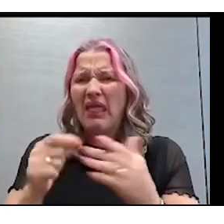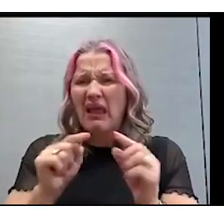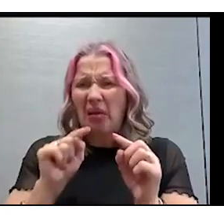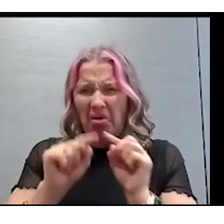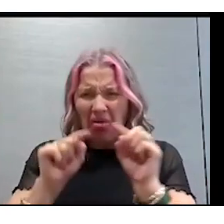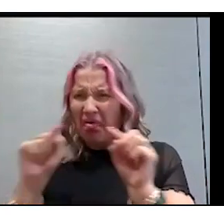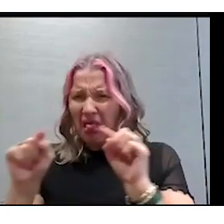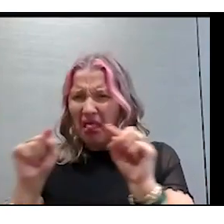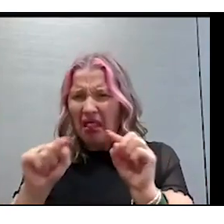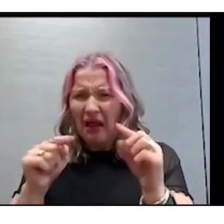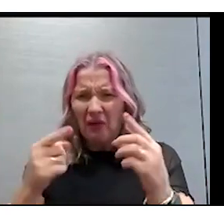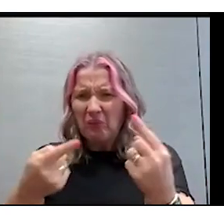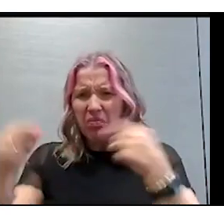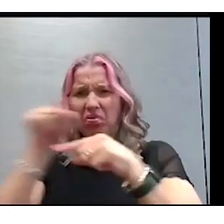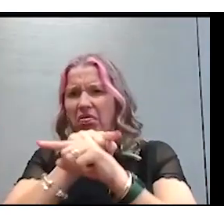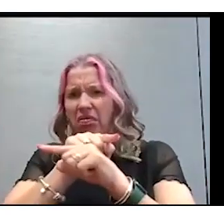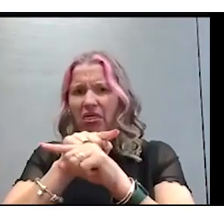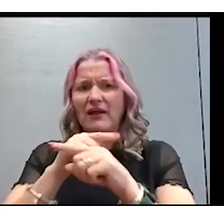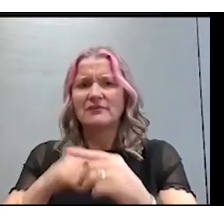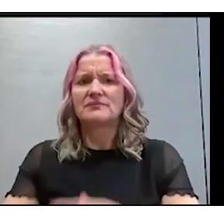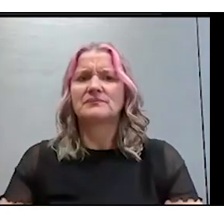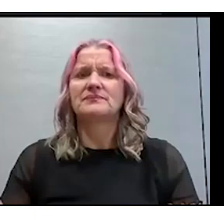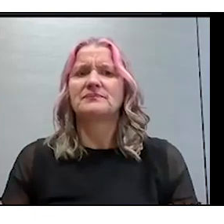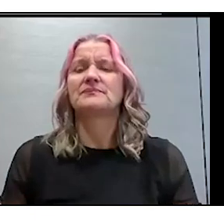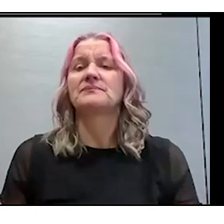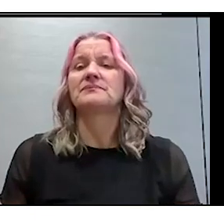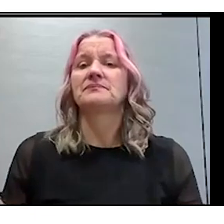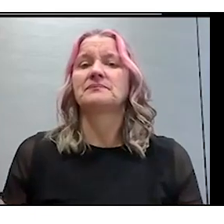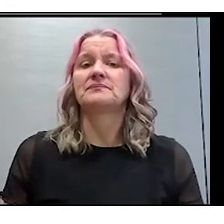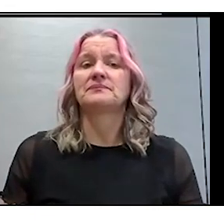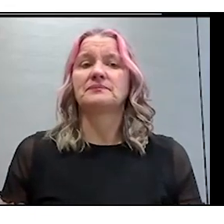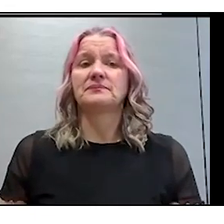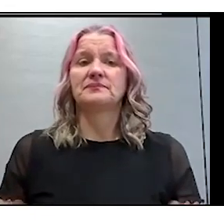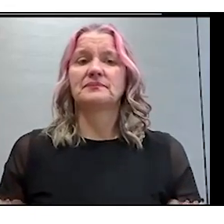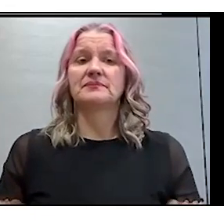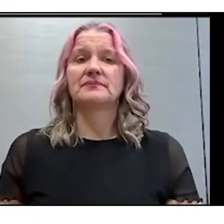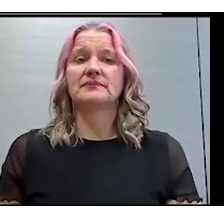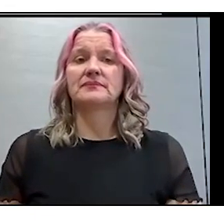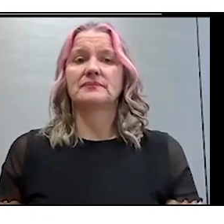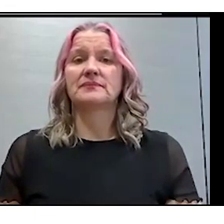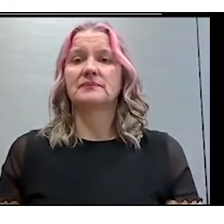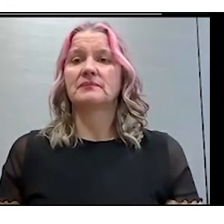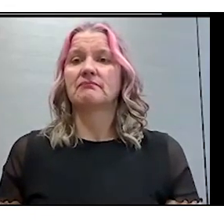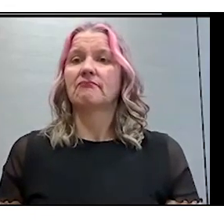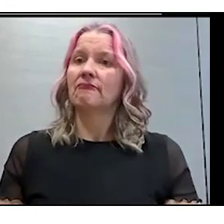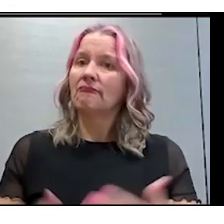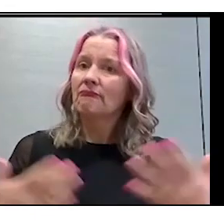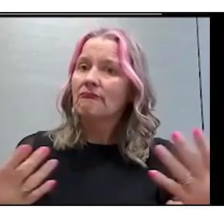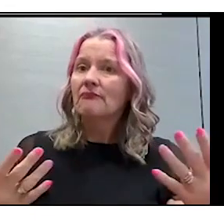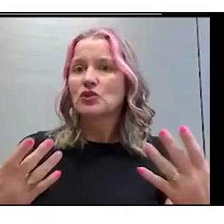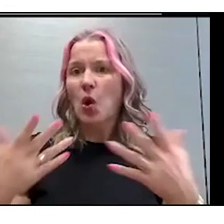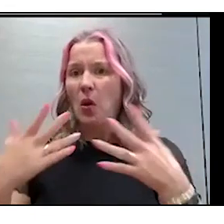to me because they come in a package. That being said, let's dig right in.